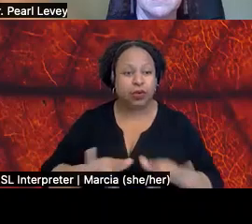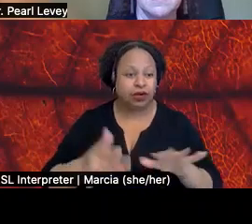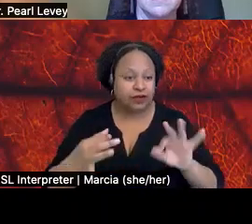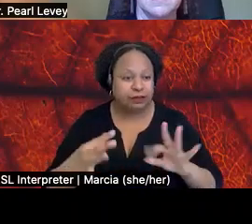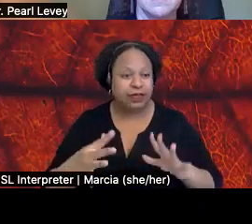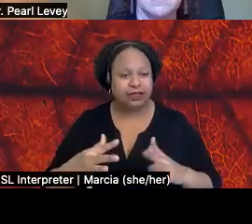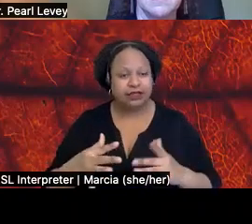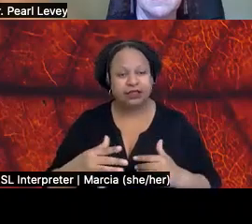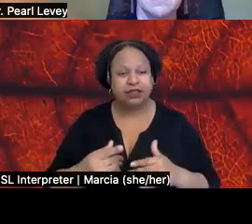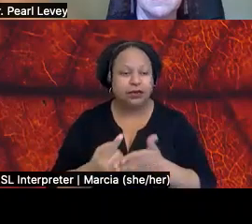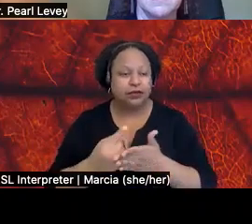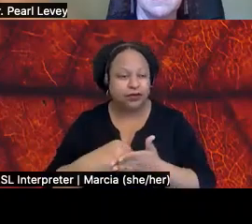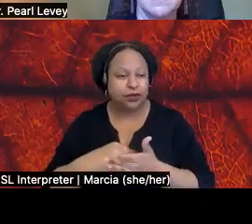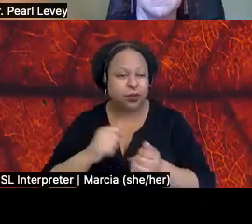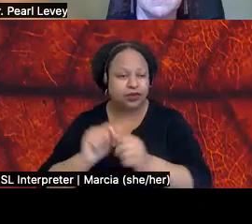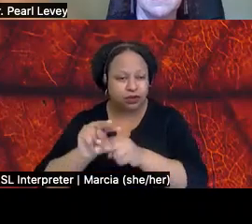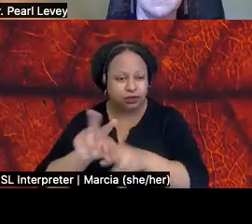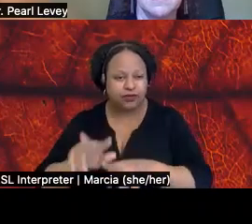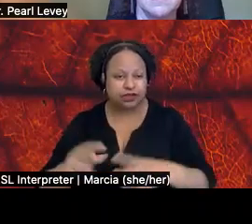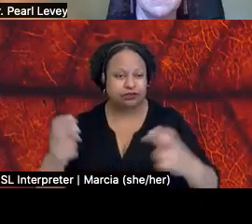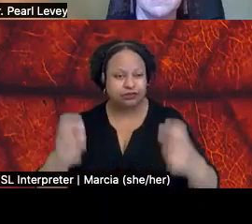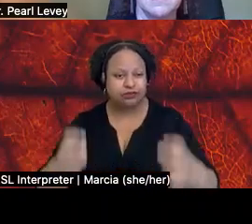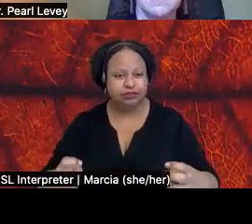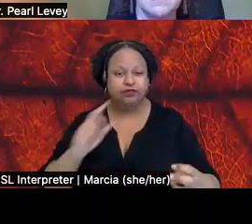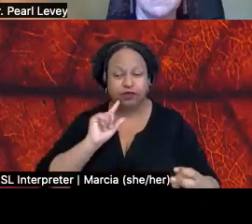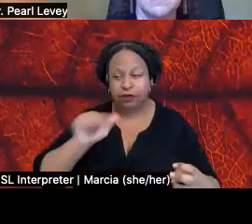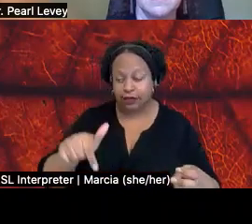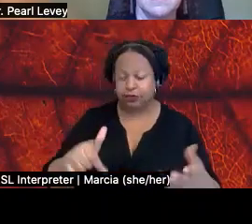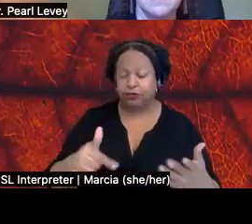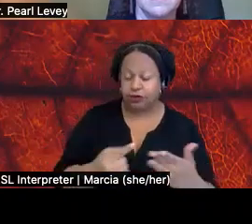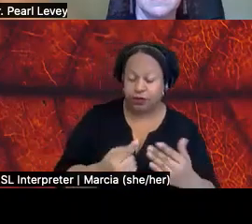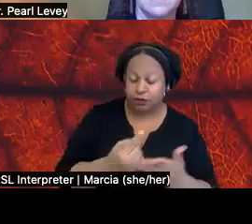That feedback is provided in a written way as